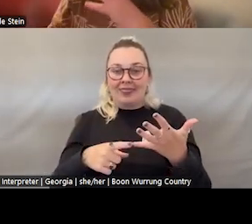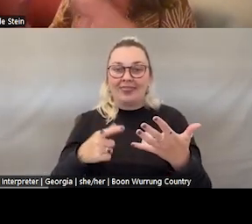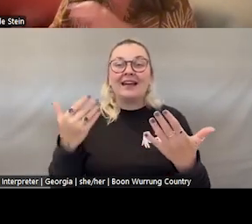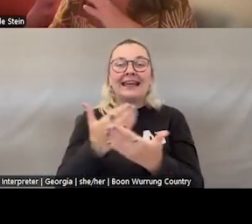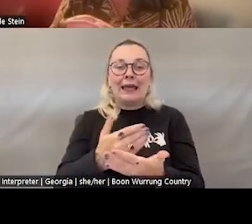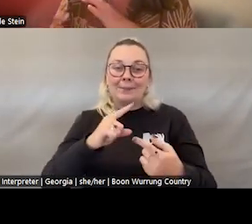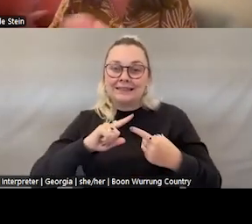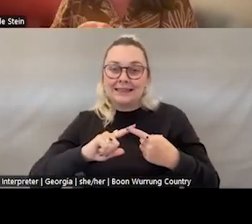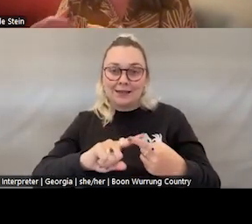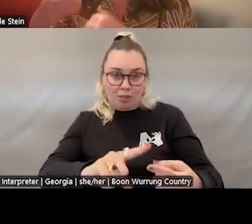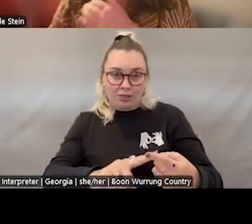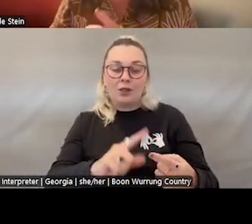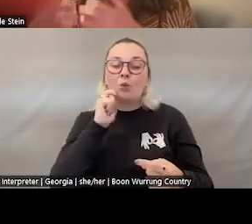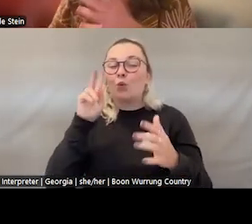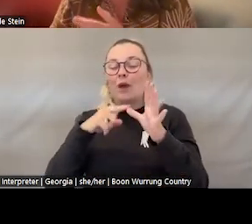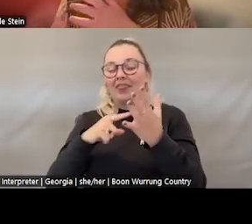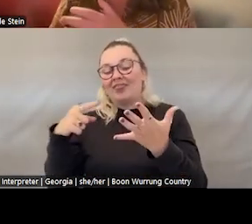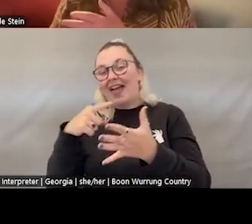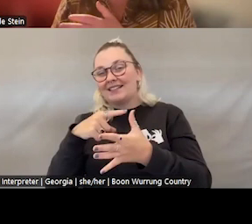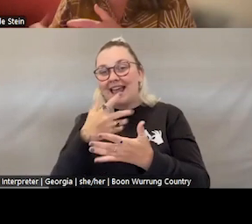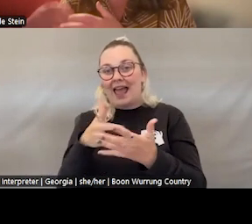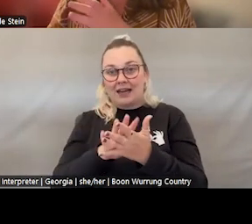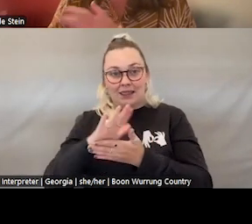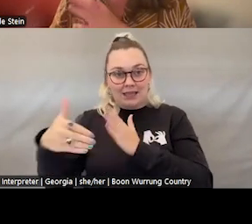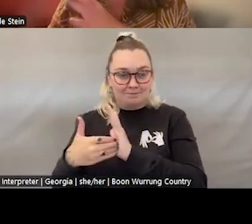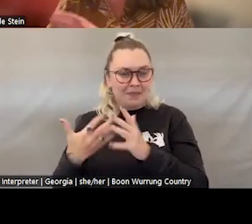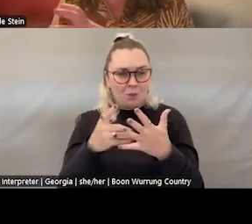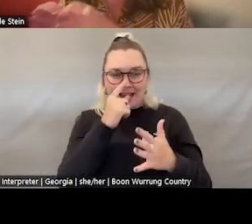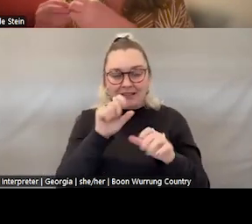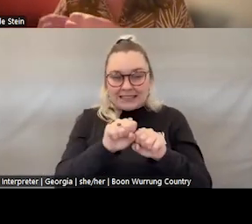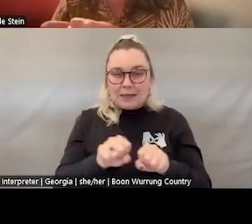We are going to look at that at the end and how we can have that system. I have suggestions for